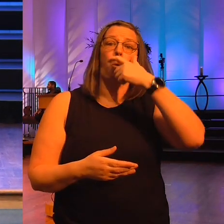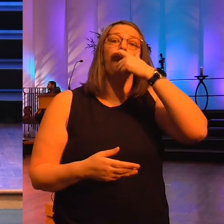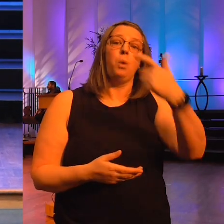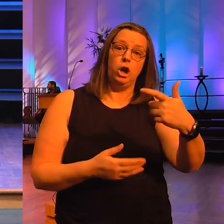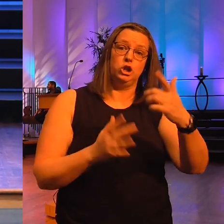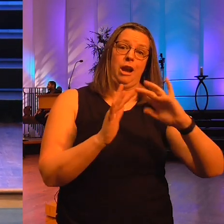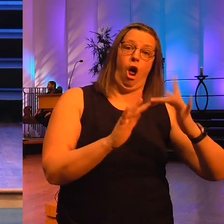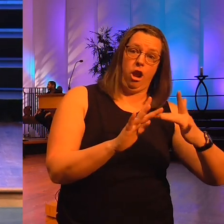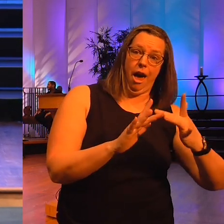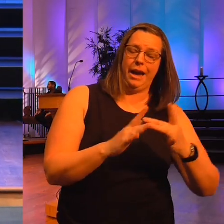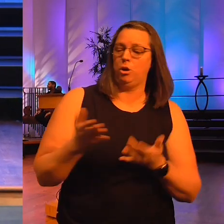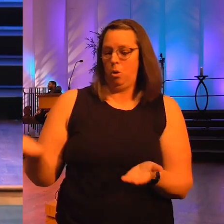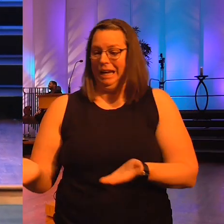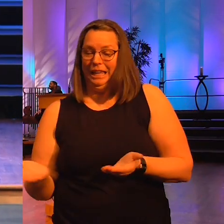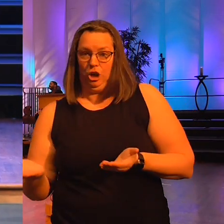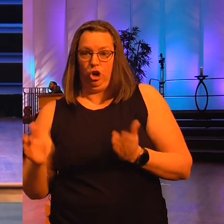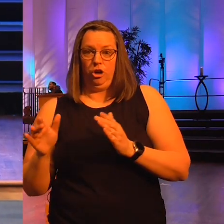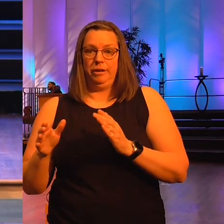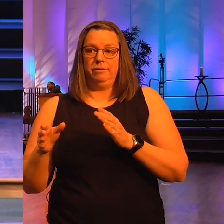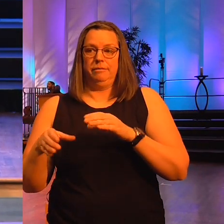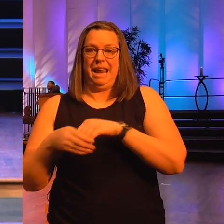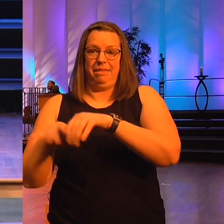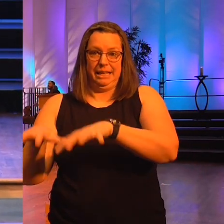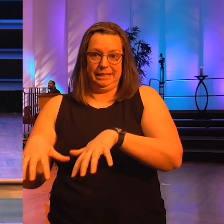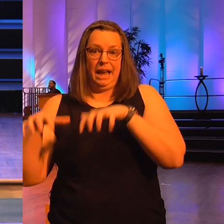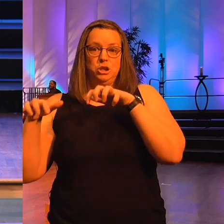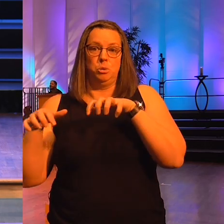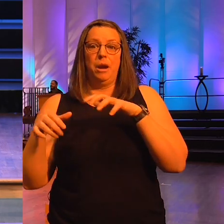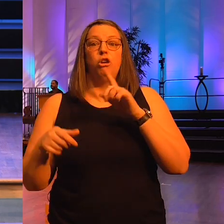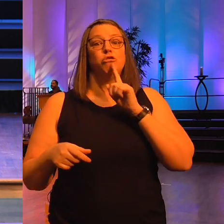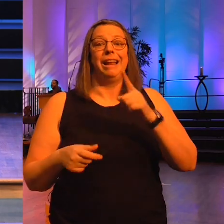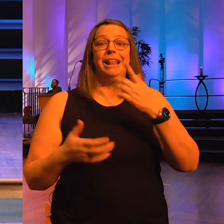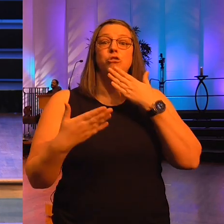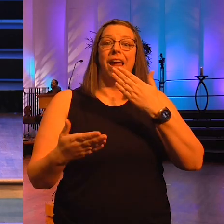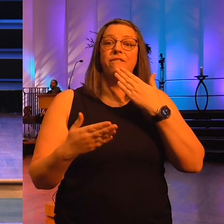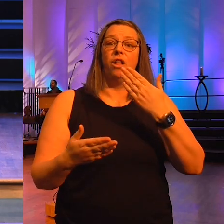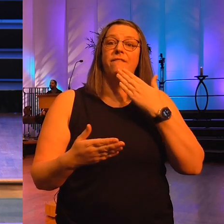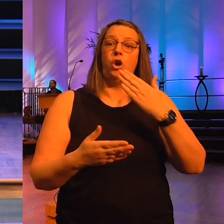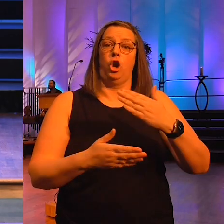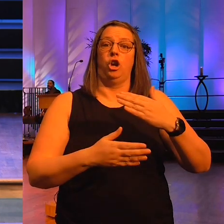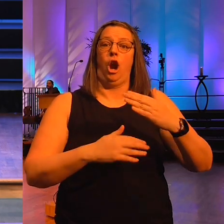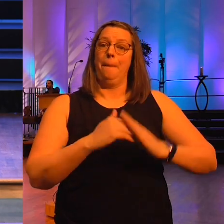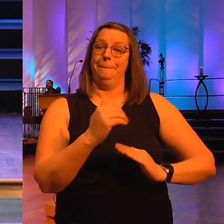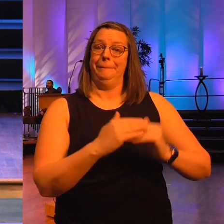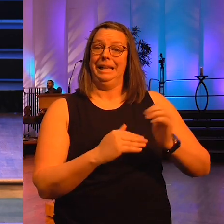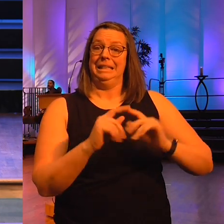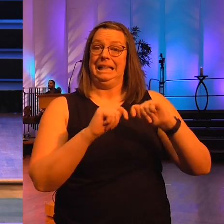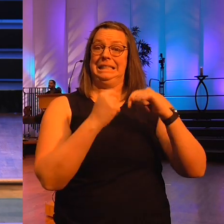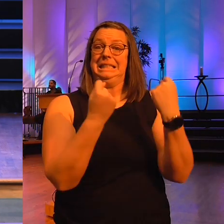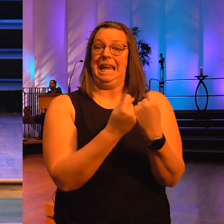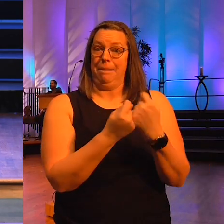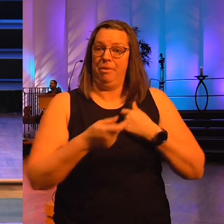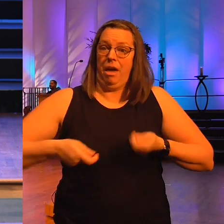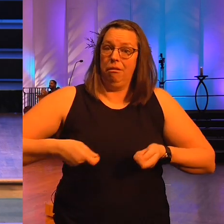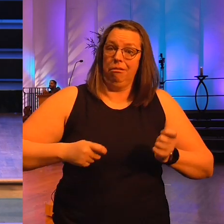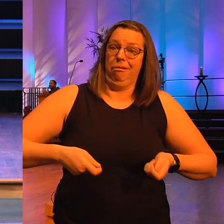here in our Sanctuary uh aren't we grateful to our facilities team those are here for scooping up all that snow for us so we could it feels like a spring morning